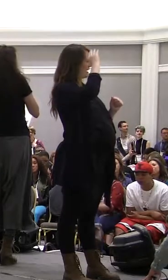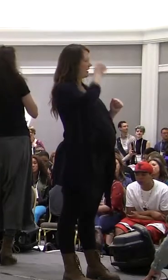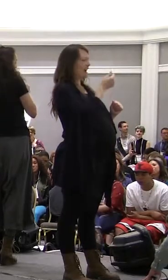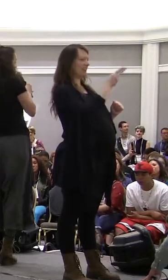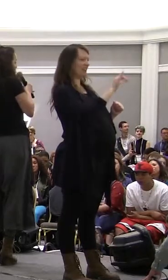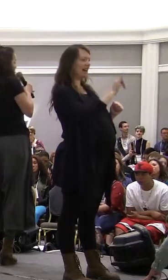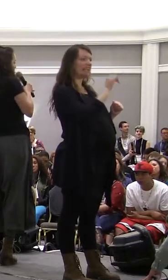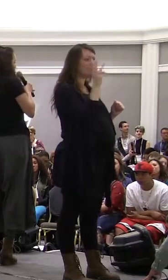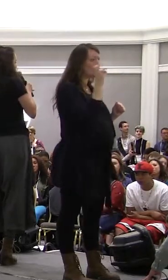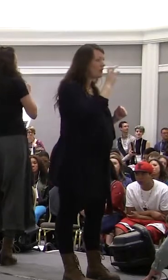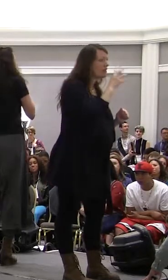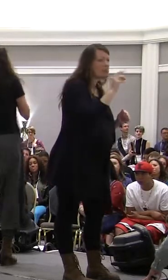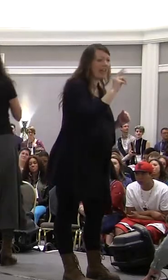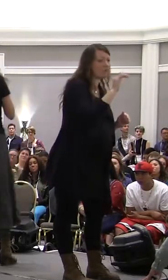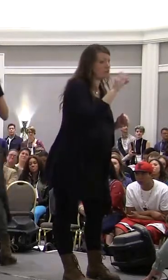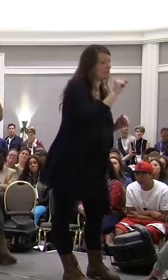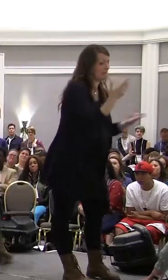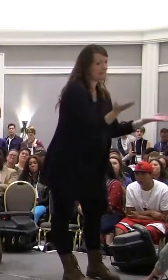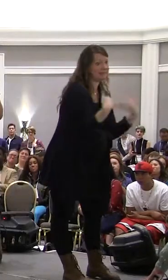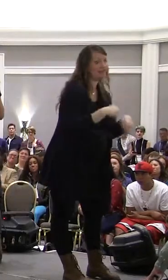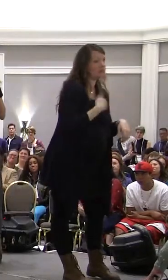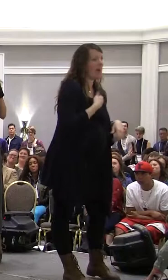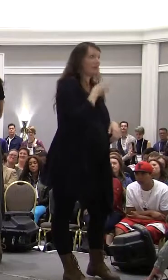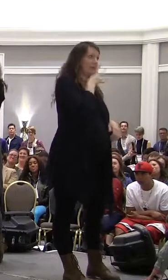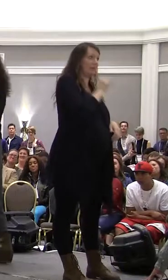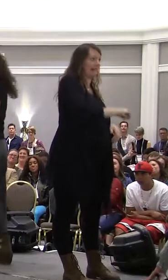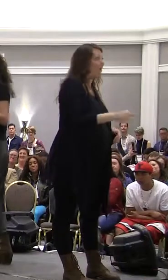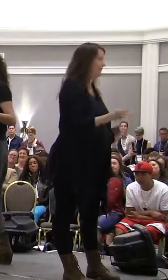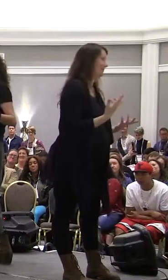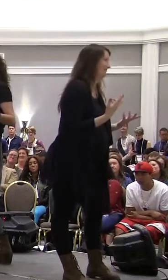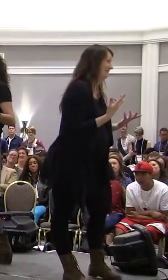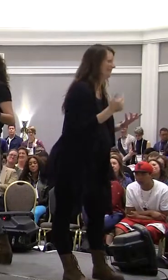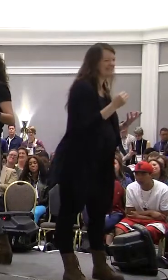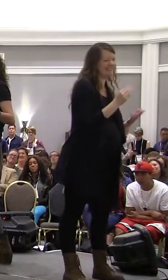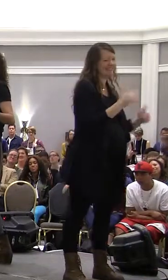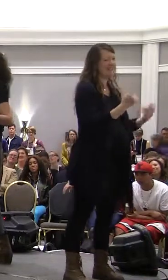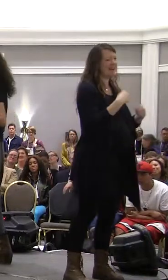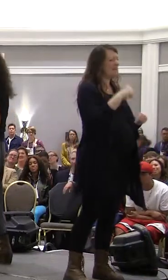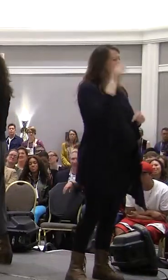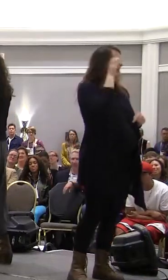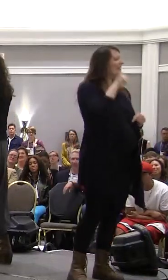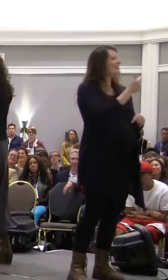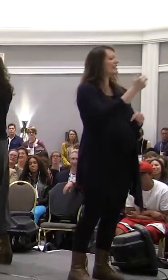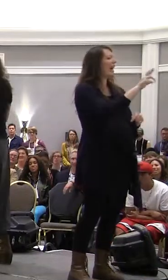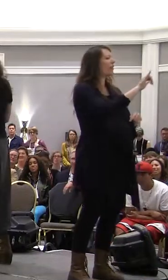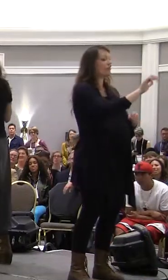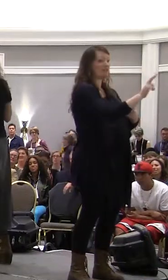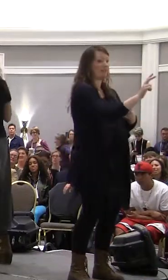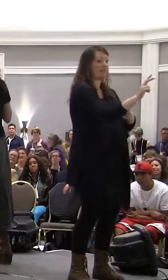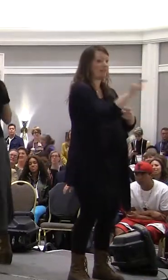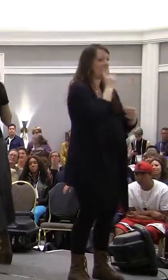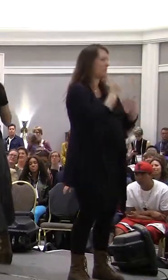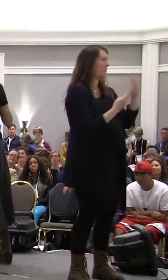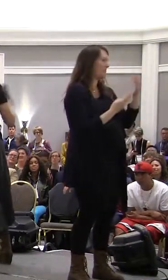So come hear me say that. So please come. it's a... What's the room? Gallery of 3. Yeah, bye.